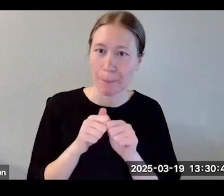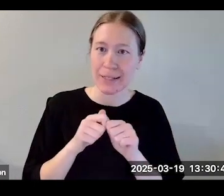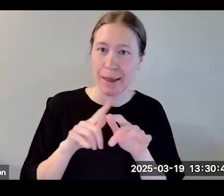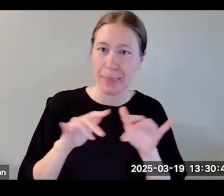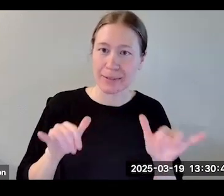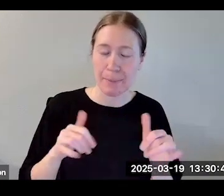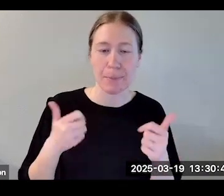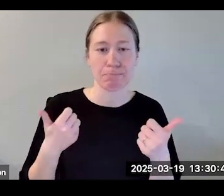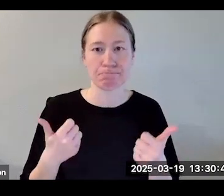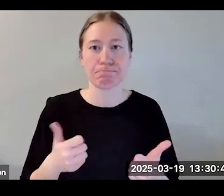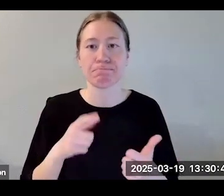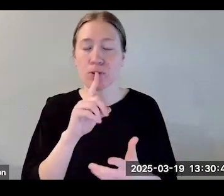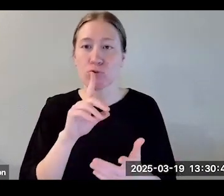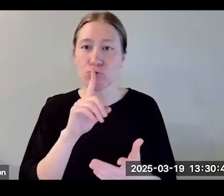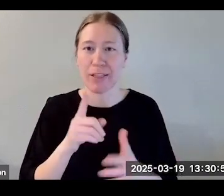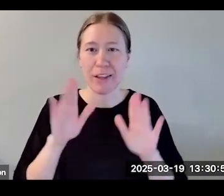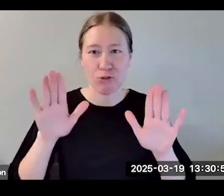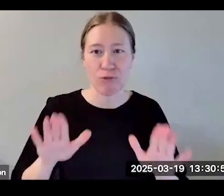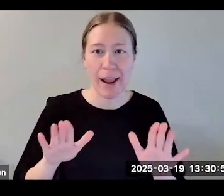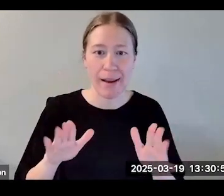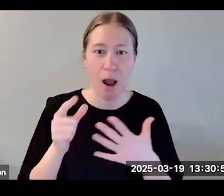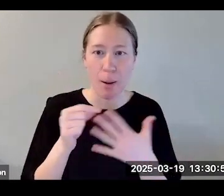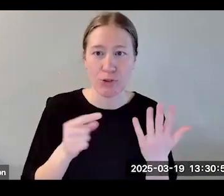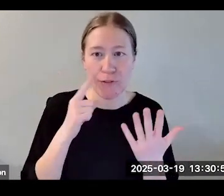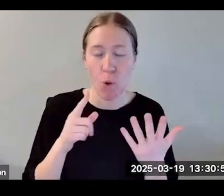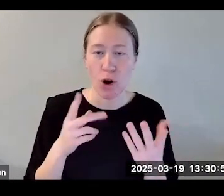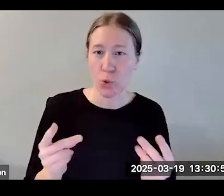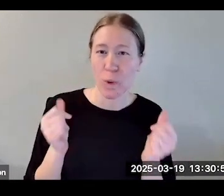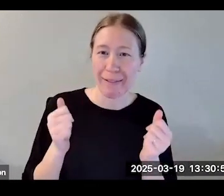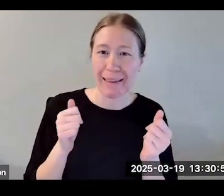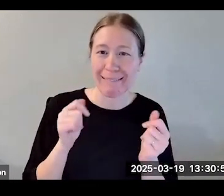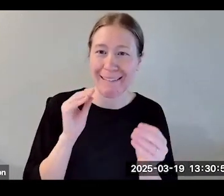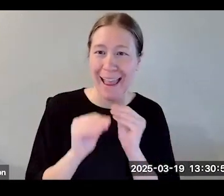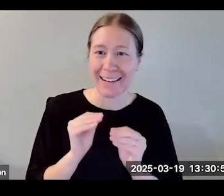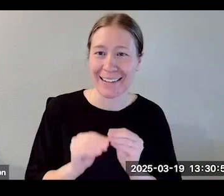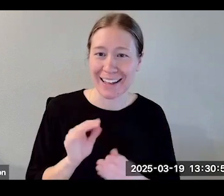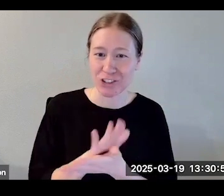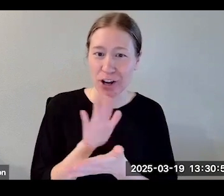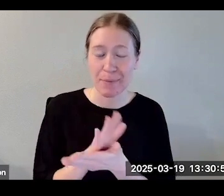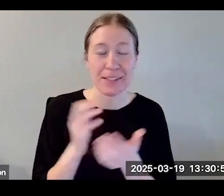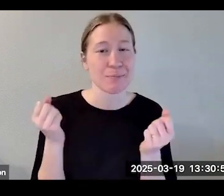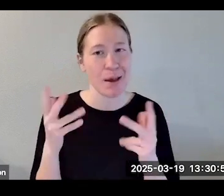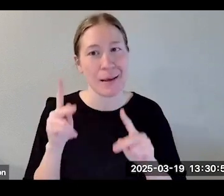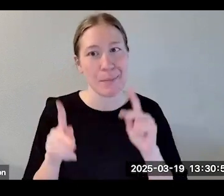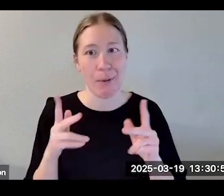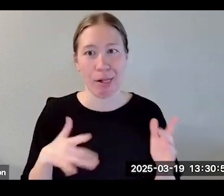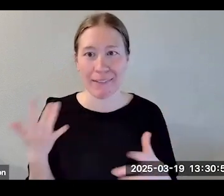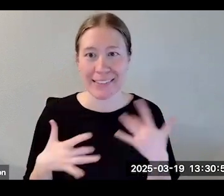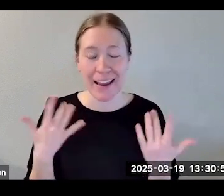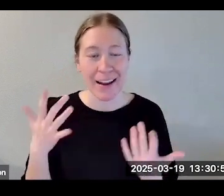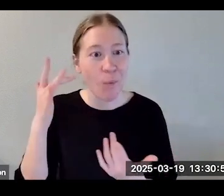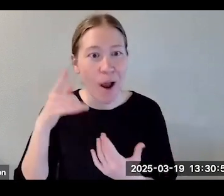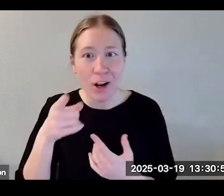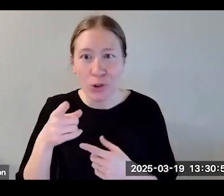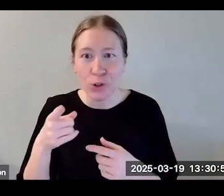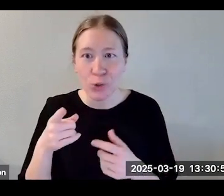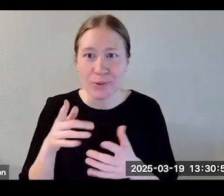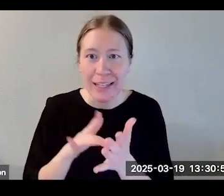for quickly editing documents. A lot of folks are super excited about this 'cause if you're making use of headings, it's gonna make it a lot easier